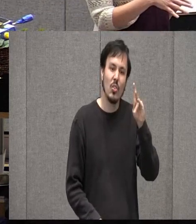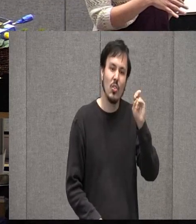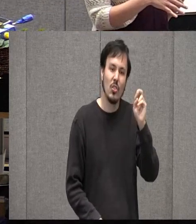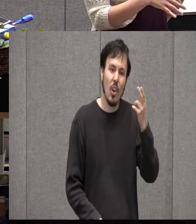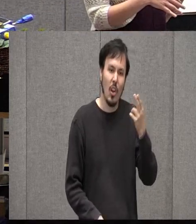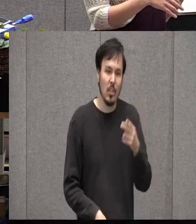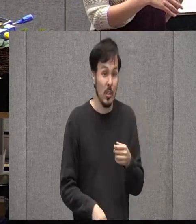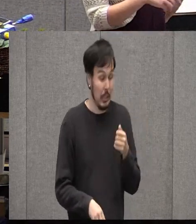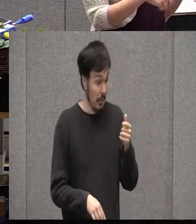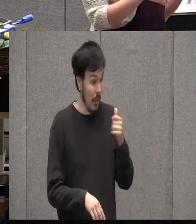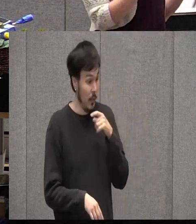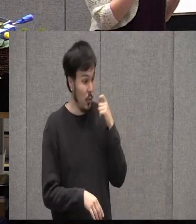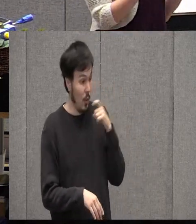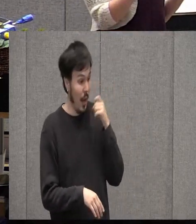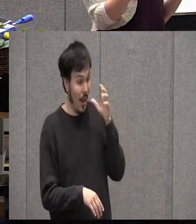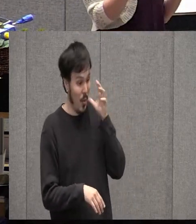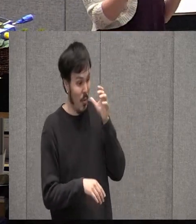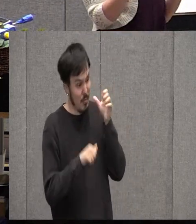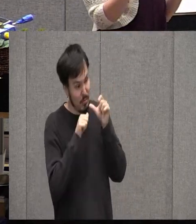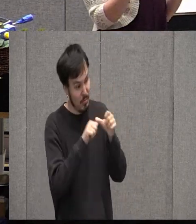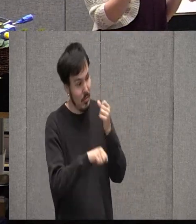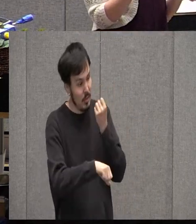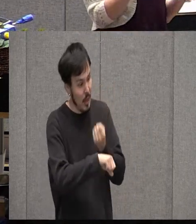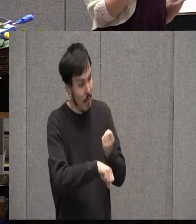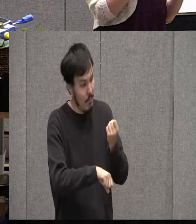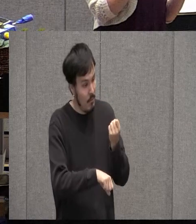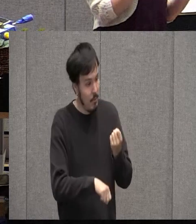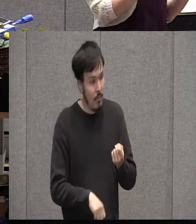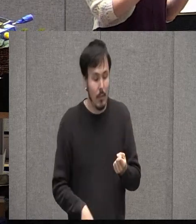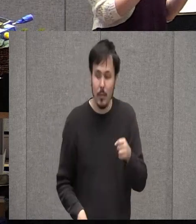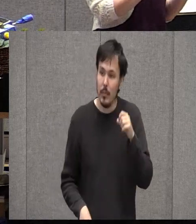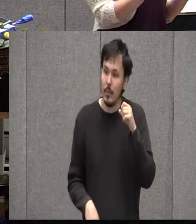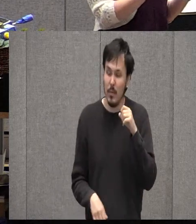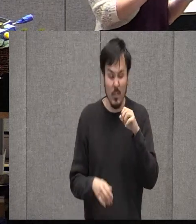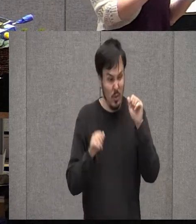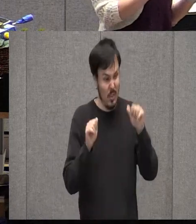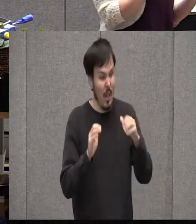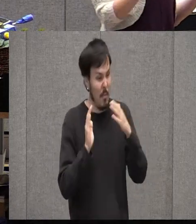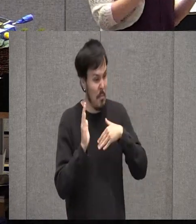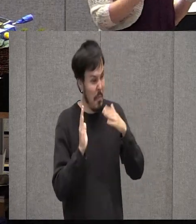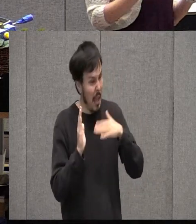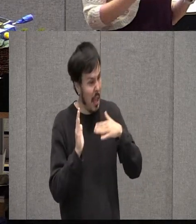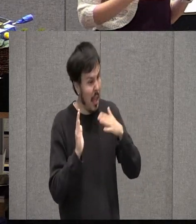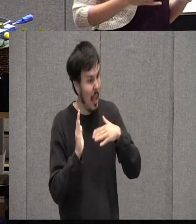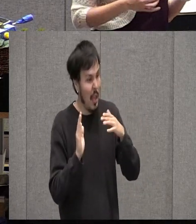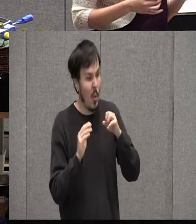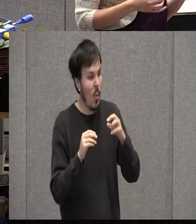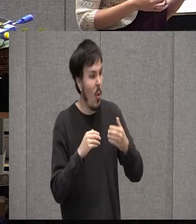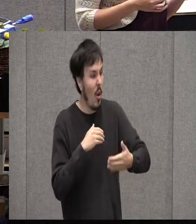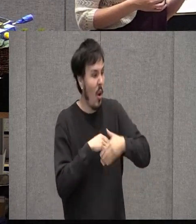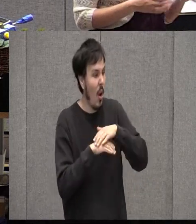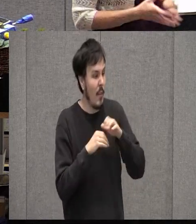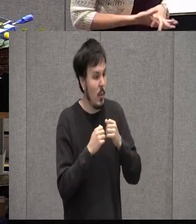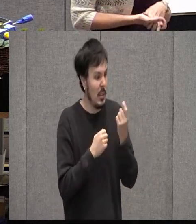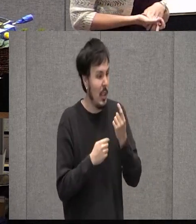It does. So you could paint it afterwards-- Absolutely. - Or you could seal it with Mod Podge or something? Yes, you could. - Oh.